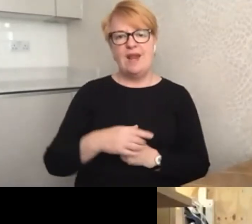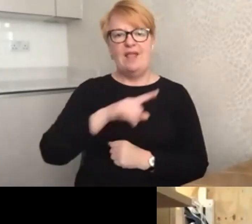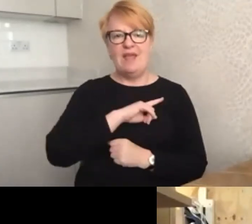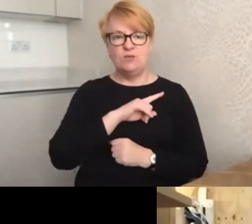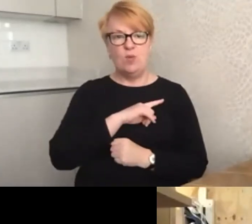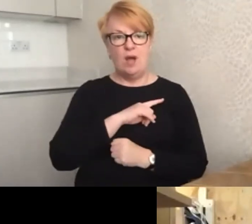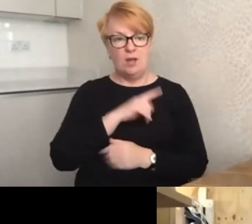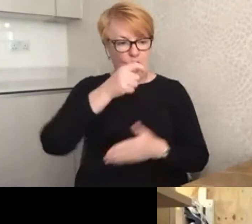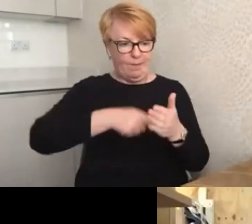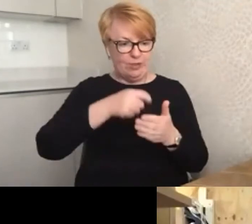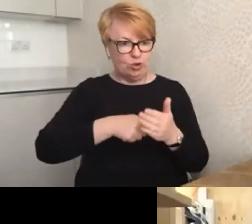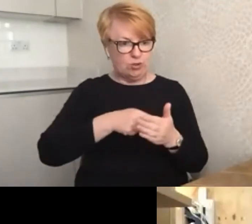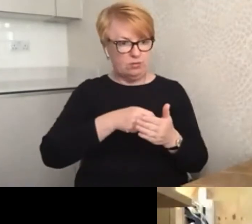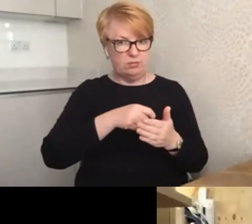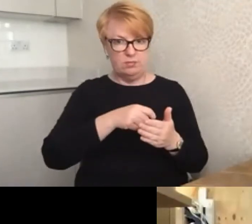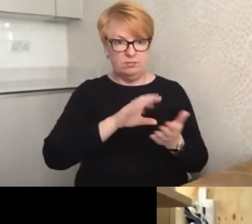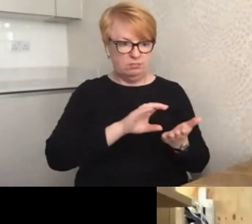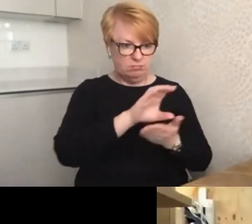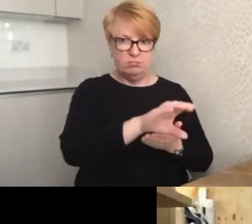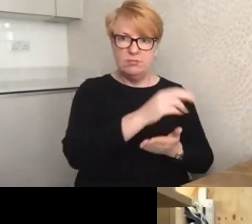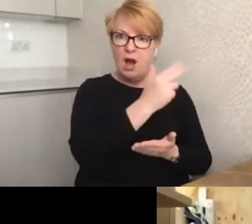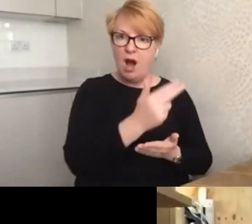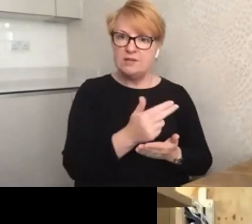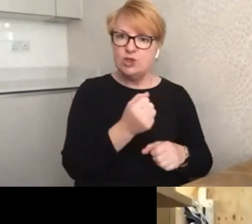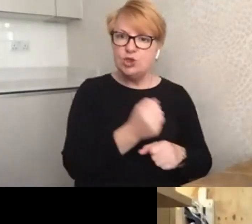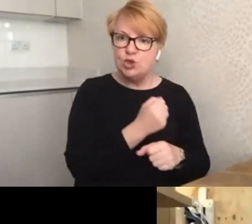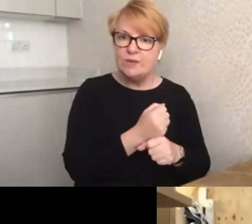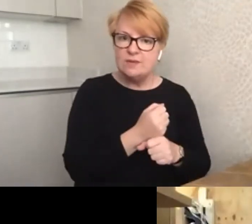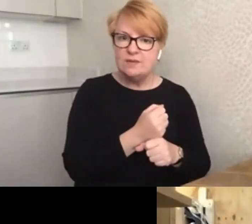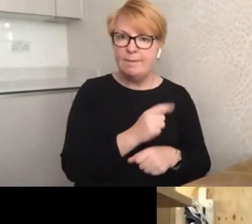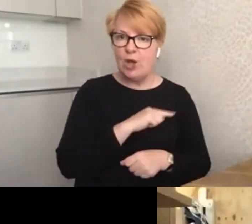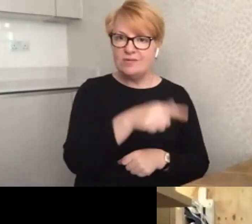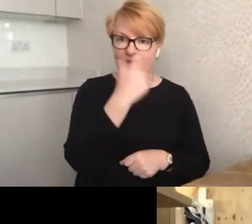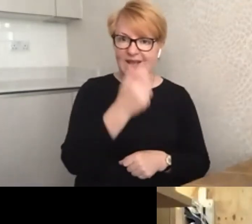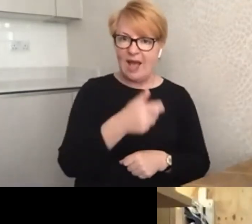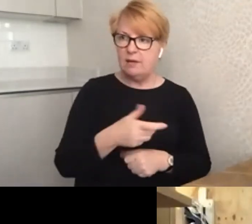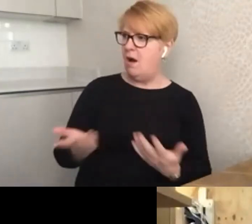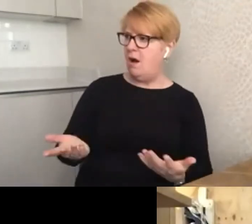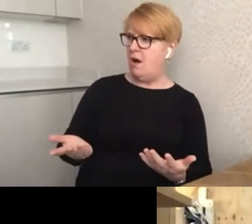I think because the good at being able to go, “oh, actually, this, what's needed is this!”